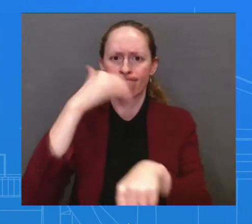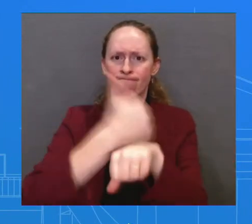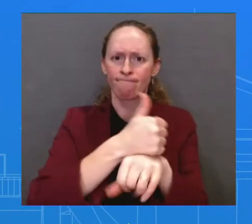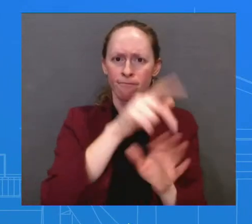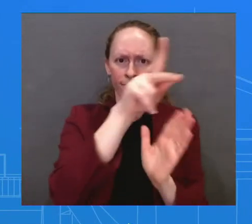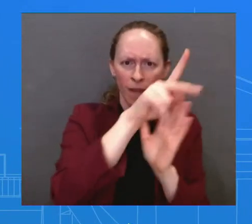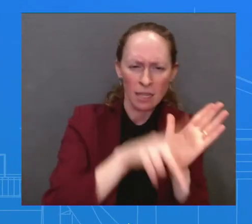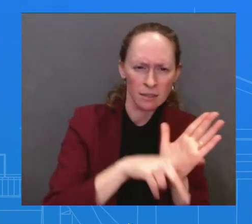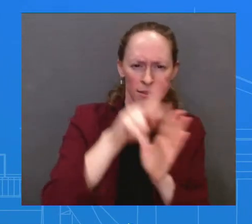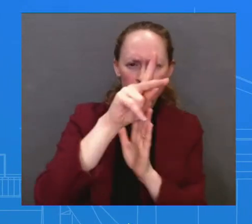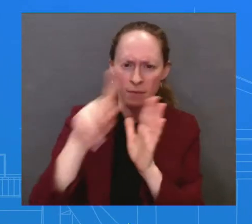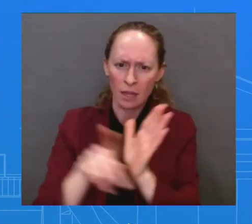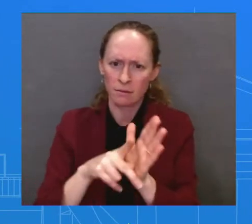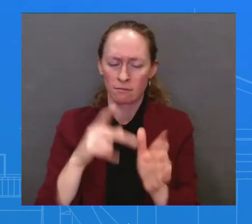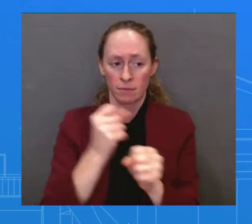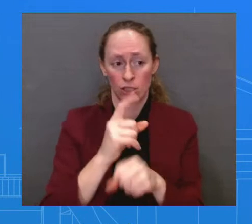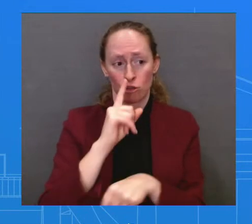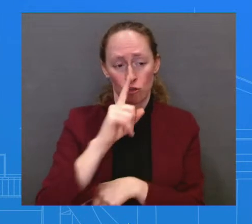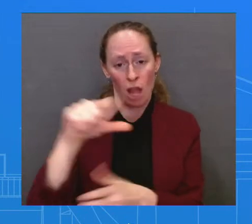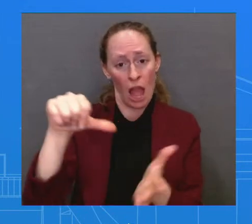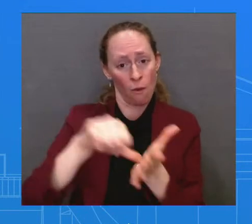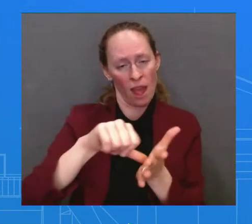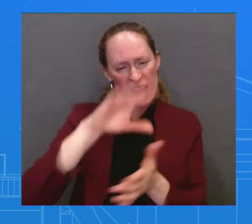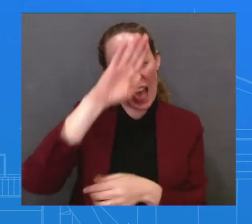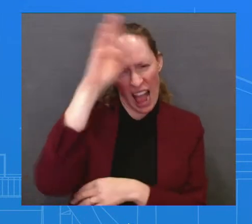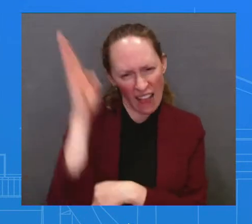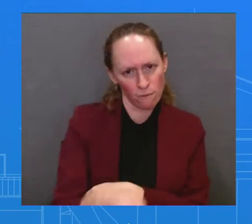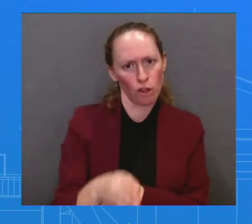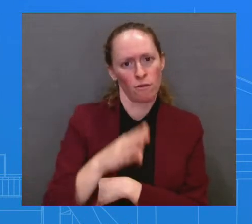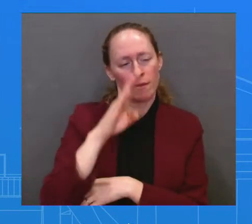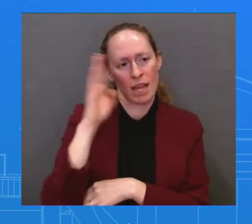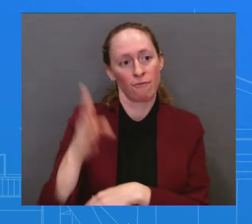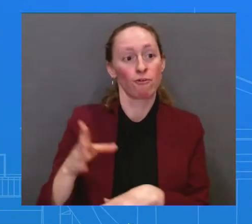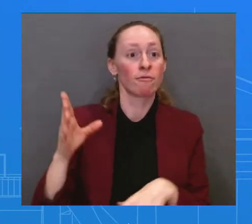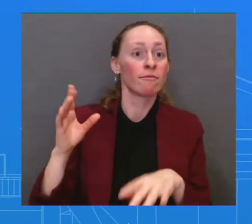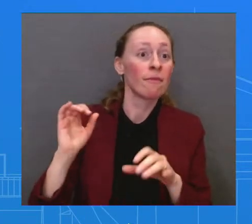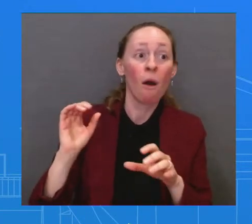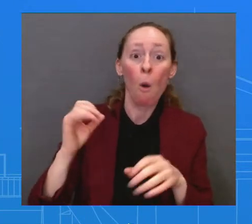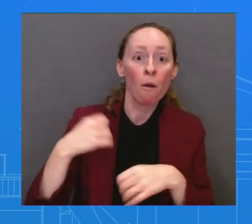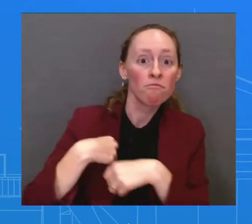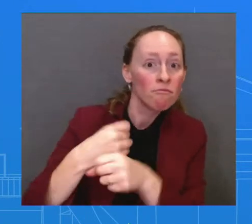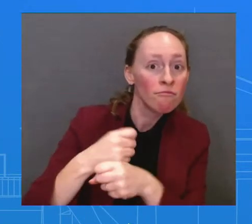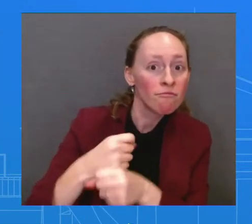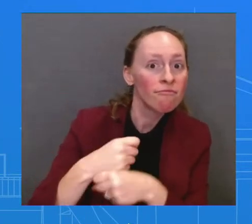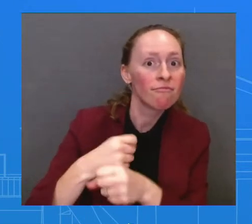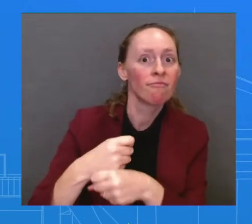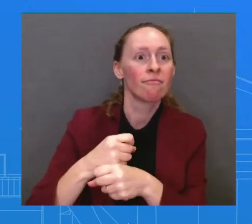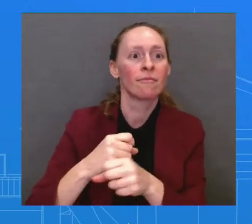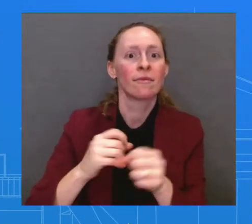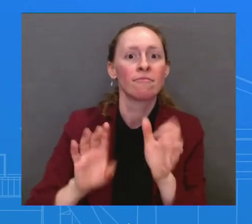this risk that potentially other countries in the region would seek nuclear weapons. That's not something that emerged yesterday in an interview.